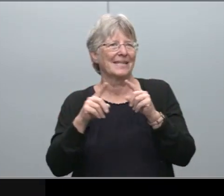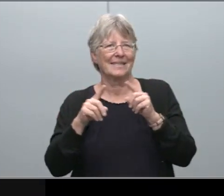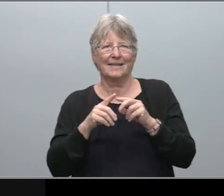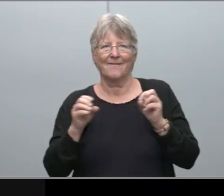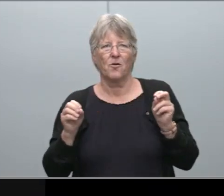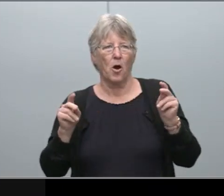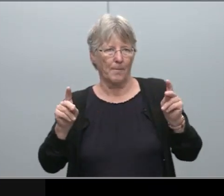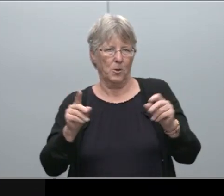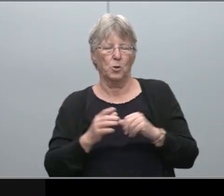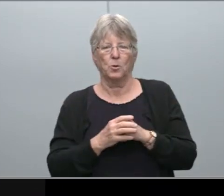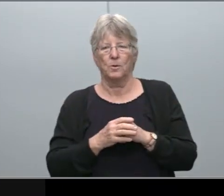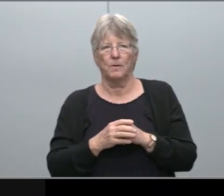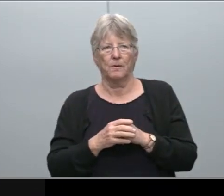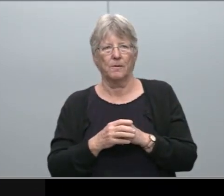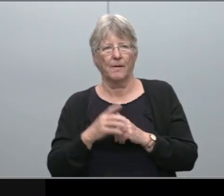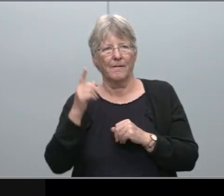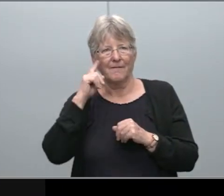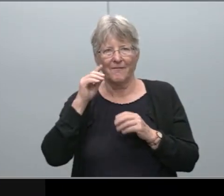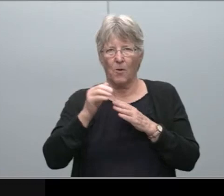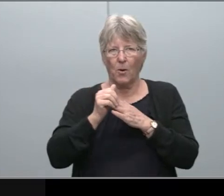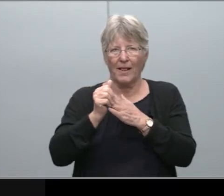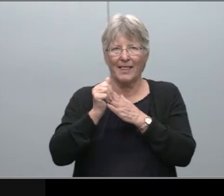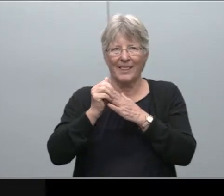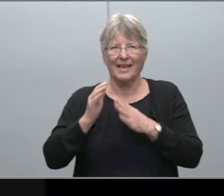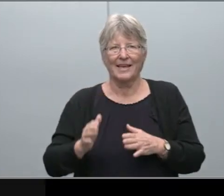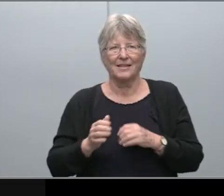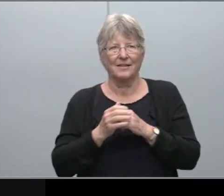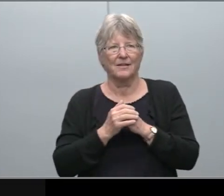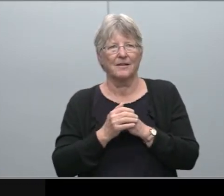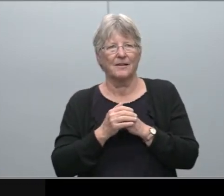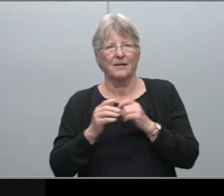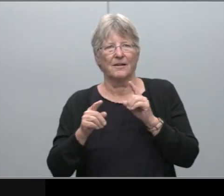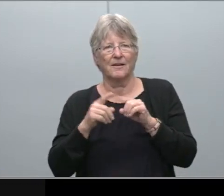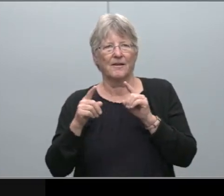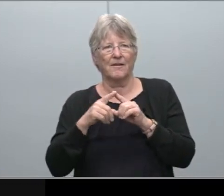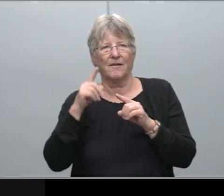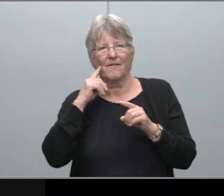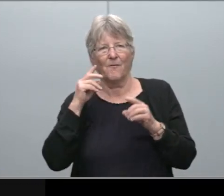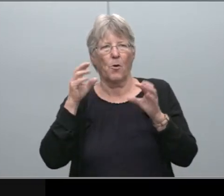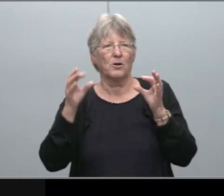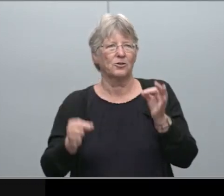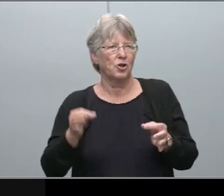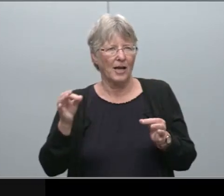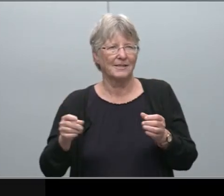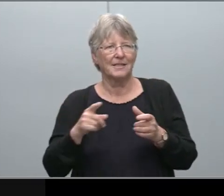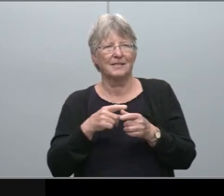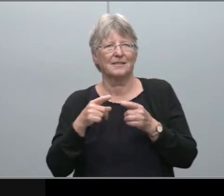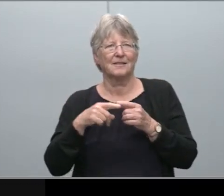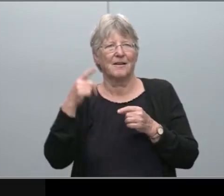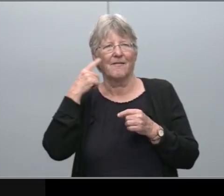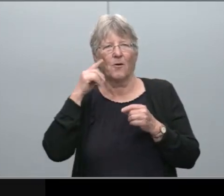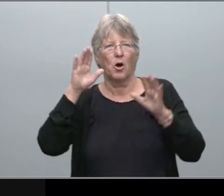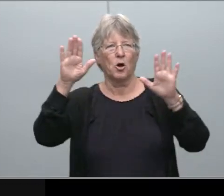and figure out one of the big things with our teacher is that she's trying, she reprimands them. She's like, "I wanna know you're there.